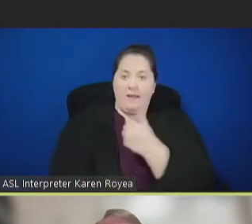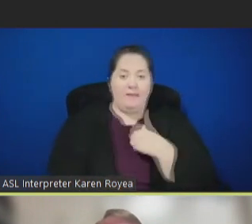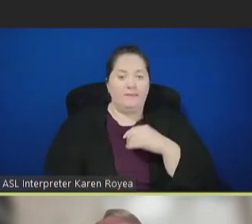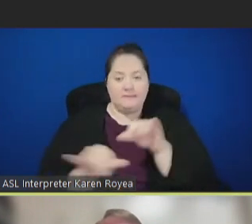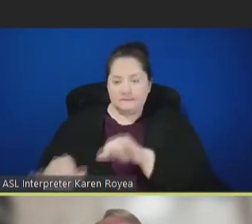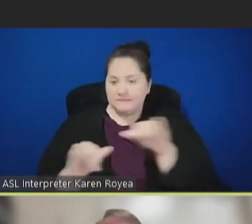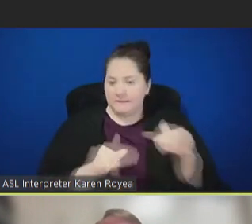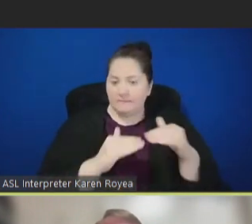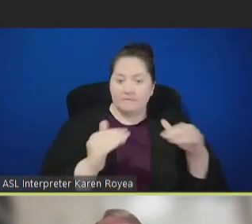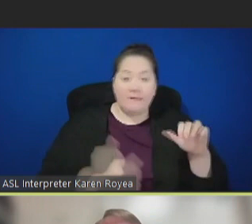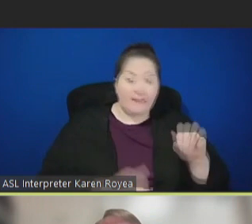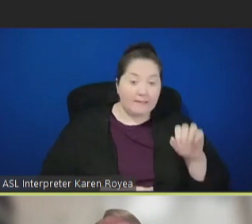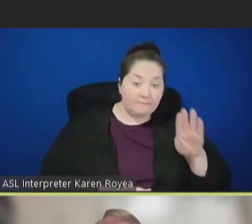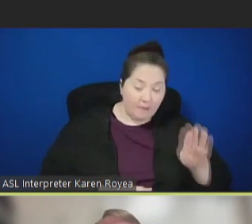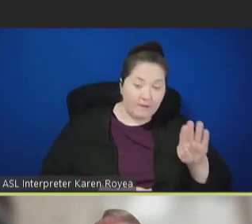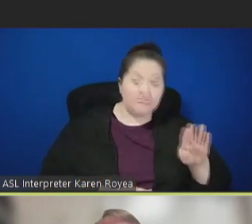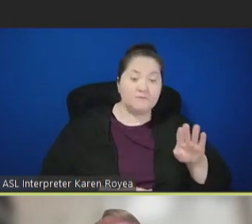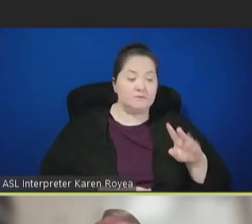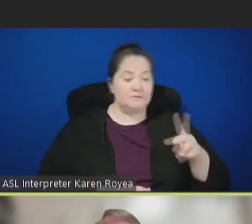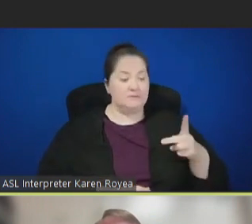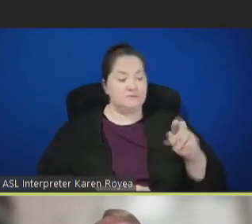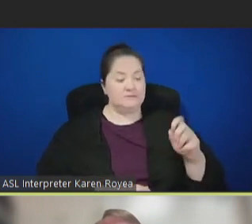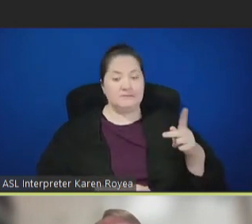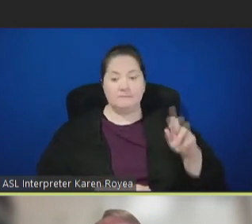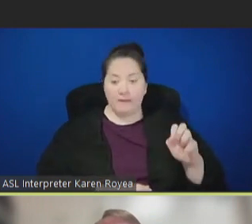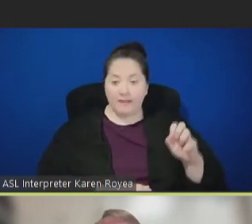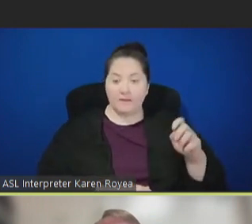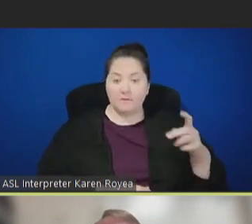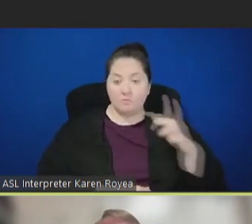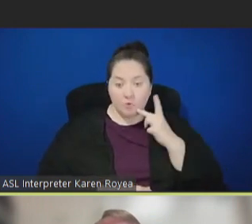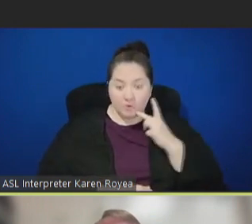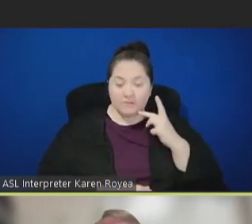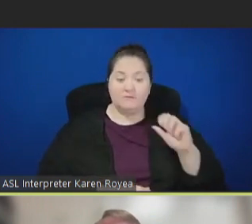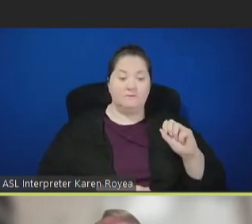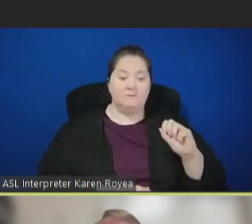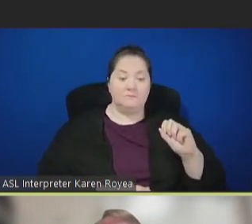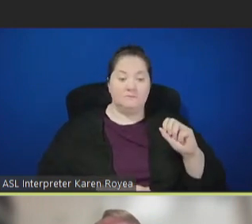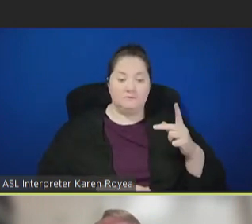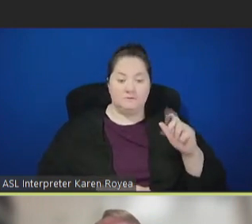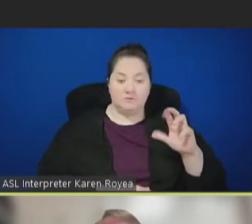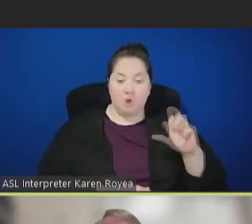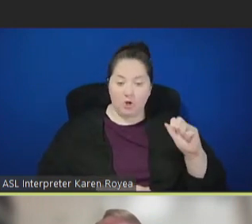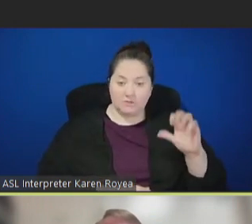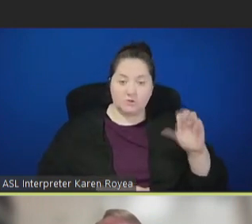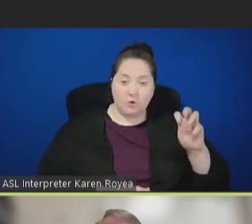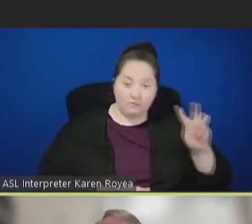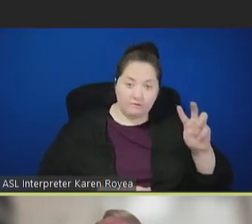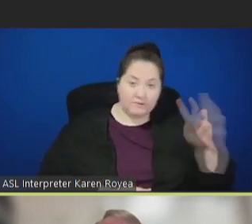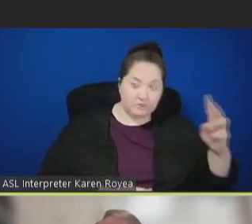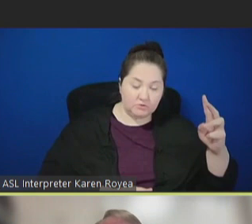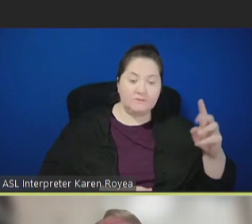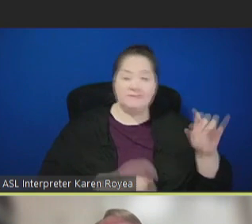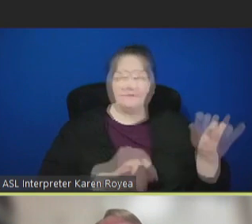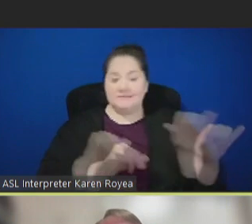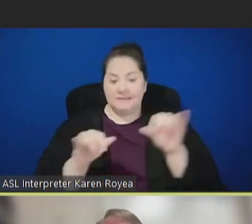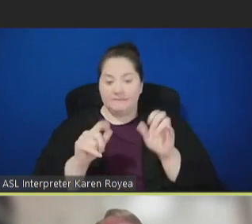antibodies to the spike protein of SARS-CoV-2 as term infants born to vaccinated people. Moreover,